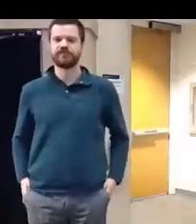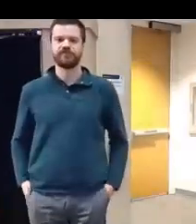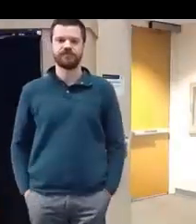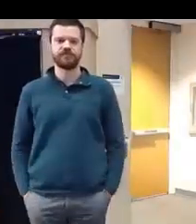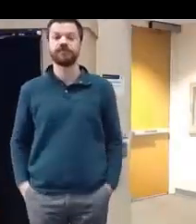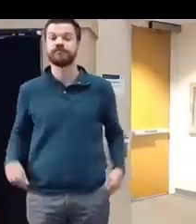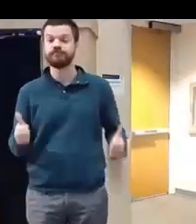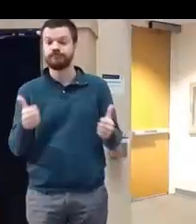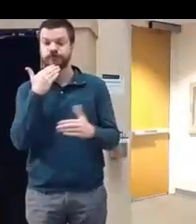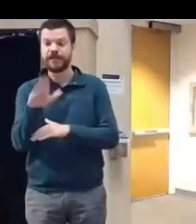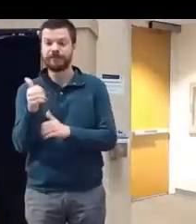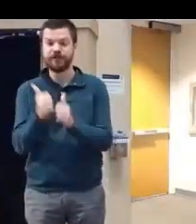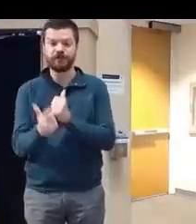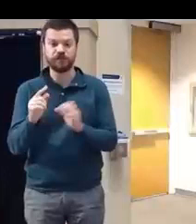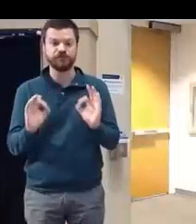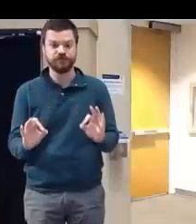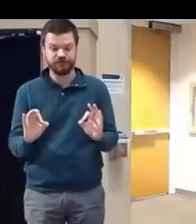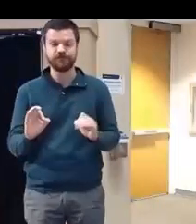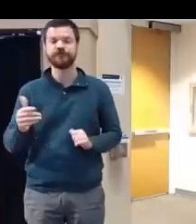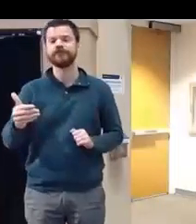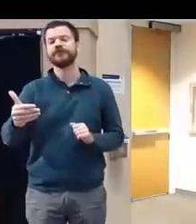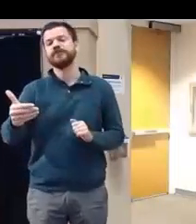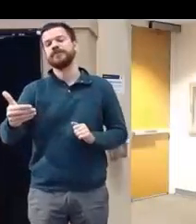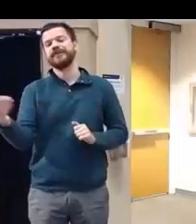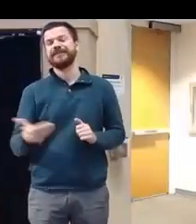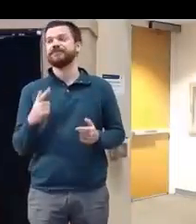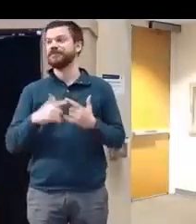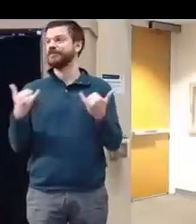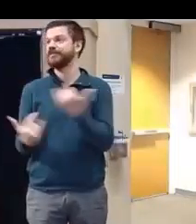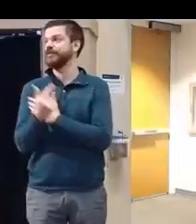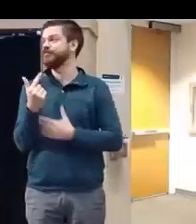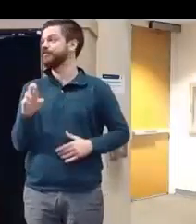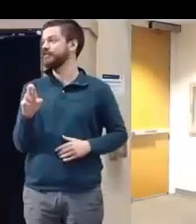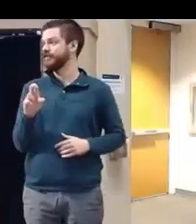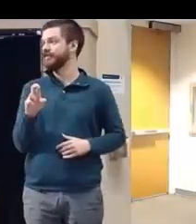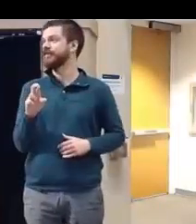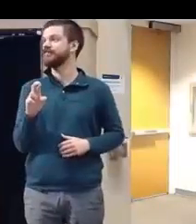good afternoon everybody and welcome to today's Grand round session uh my name